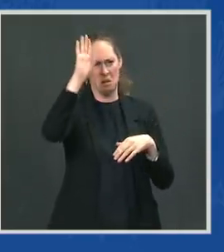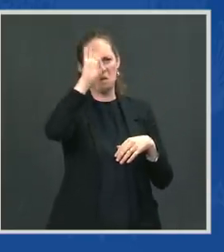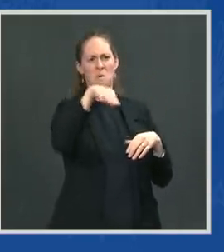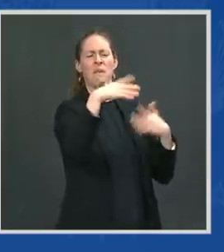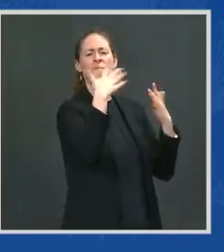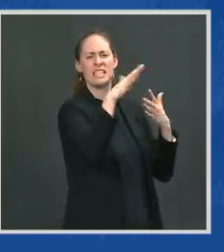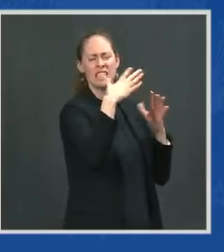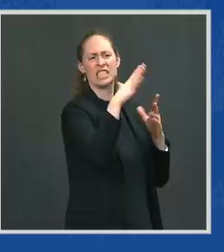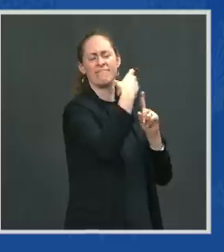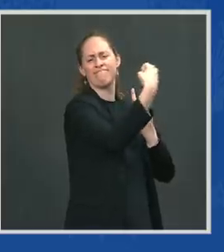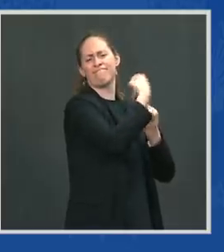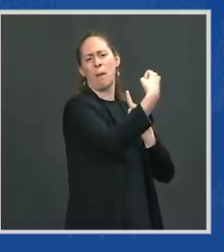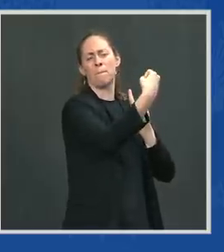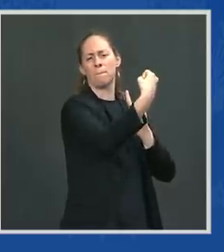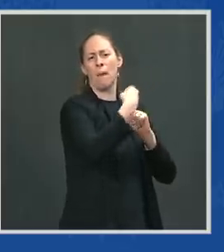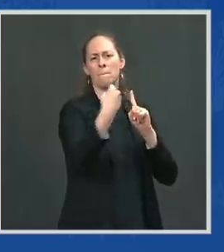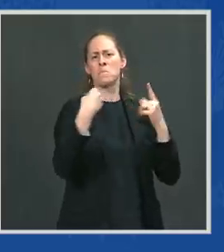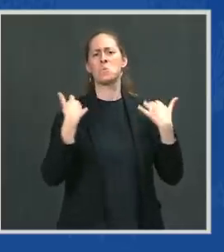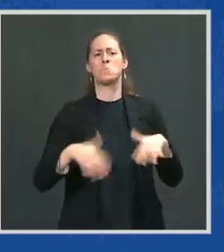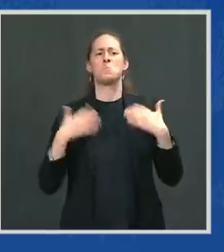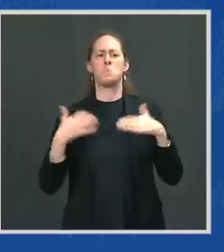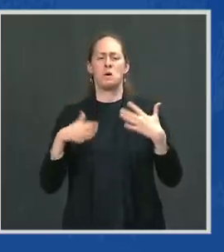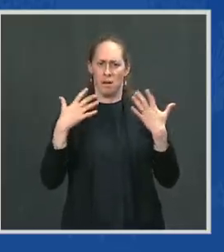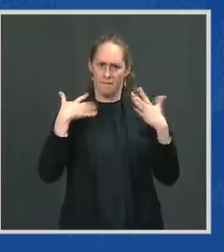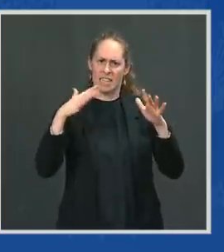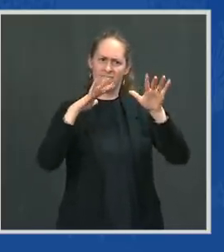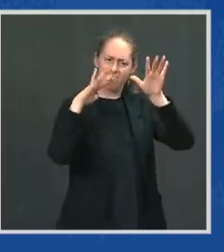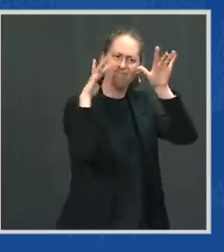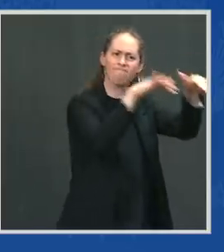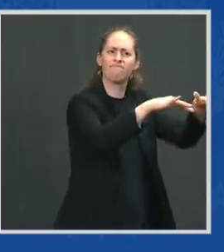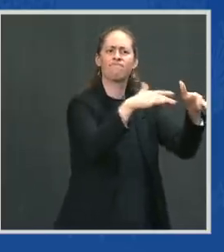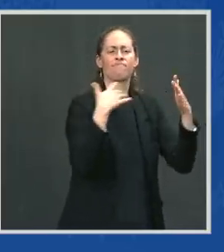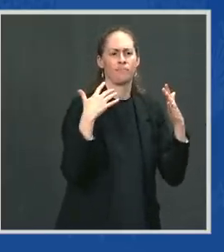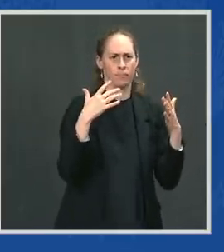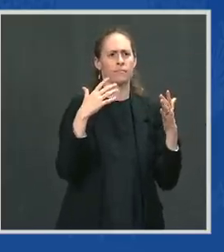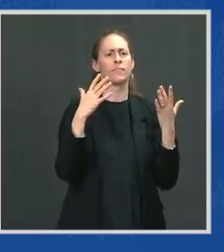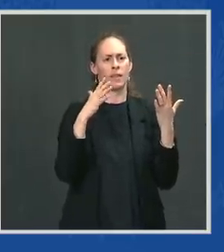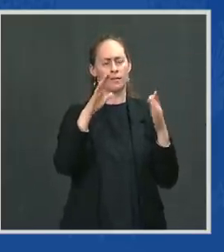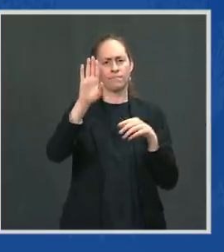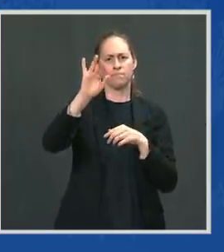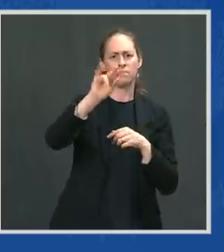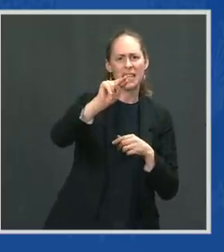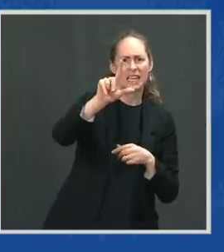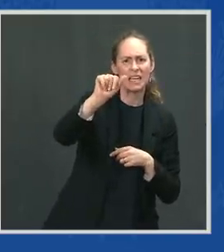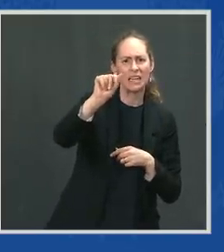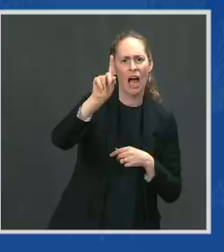and al Qaeda is degraded in Iraq -- in Afghanistan. And it's time to end the forever war.